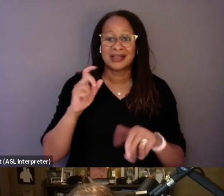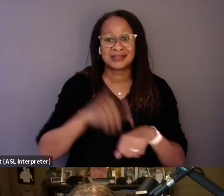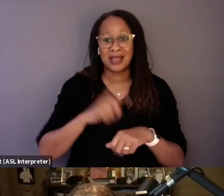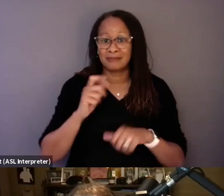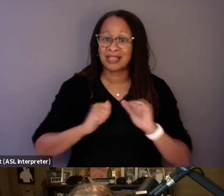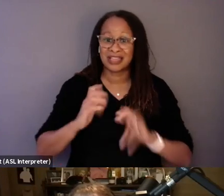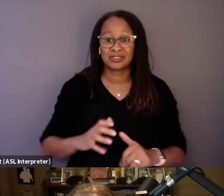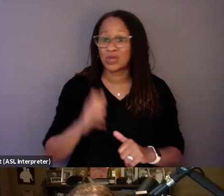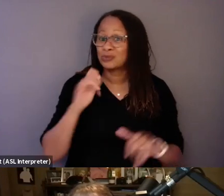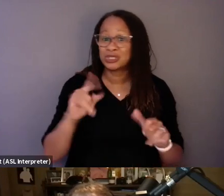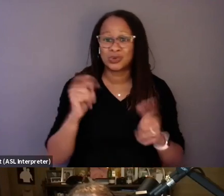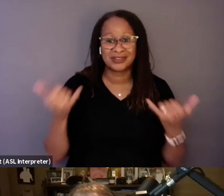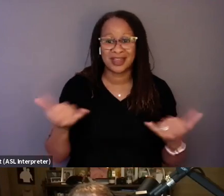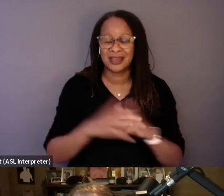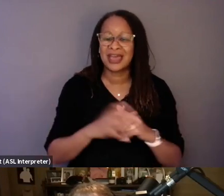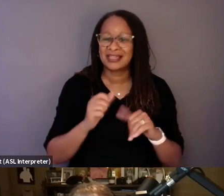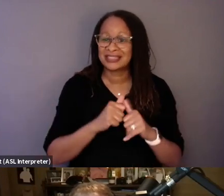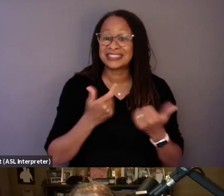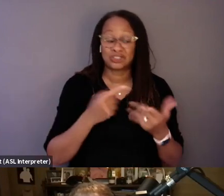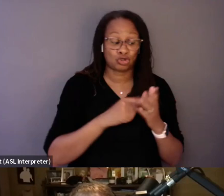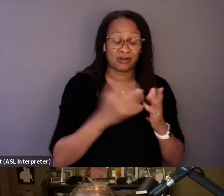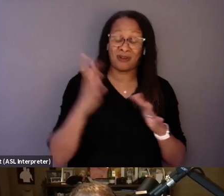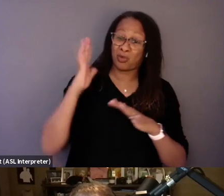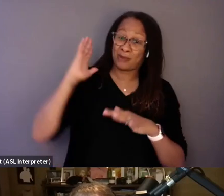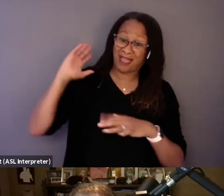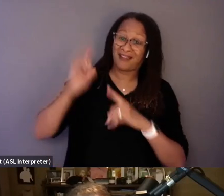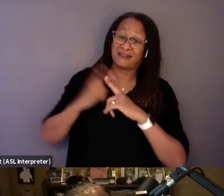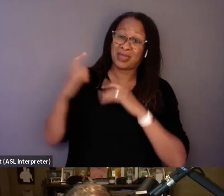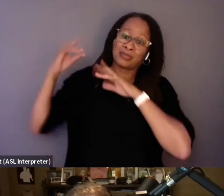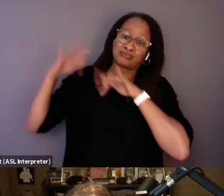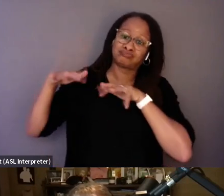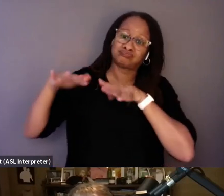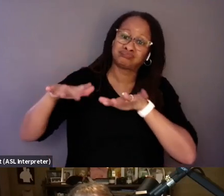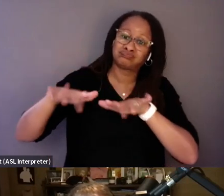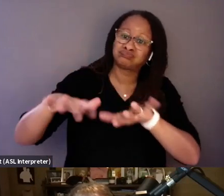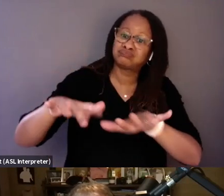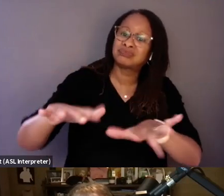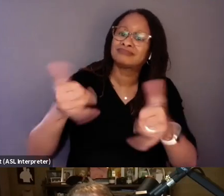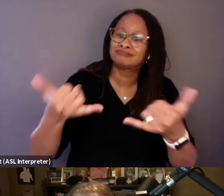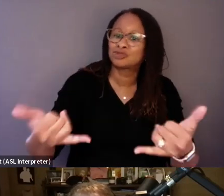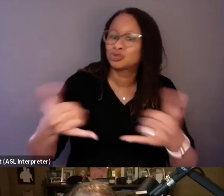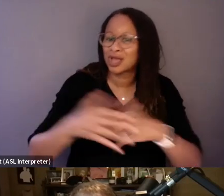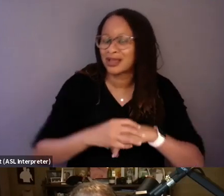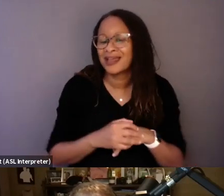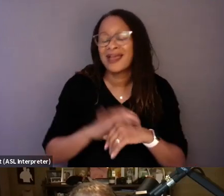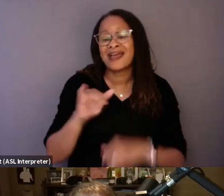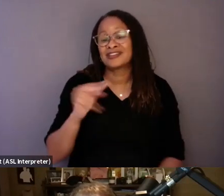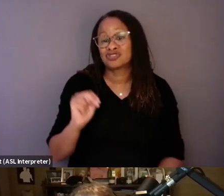This is, it is resonating from those first seasons and, John, is as much a reason why as anybody else.